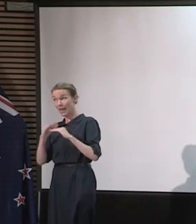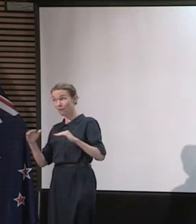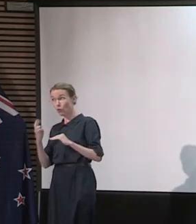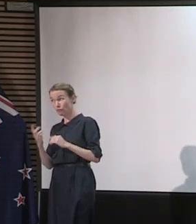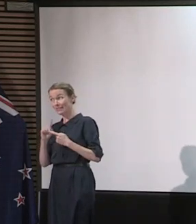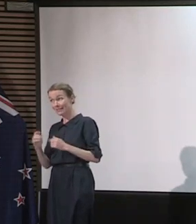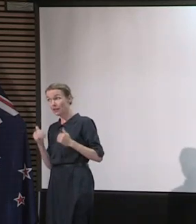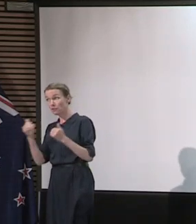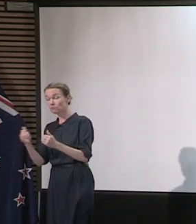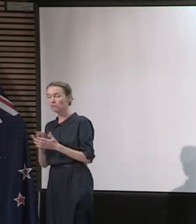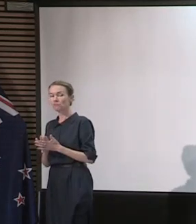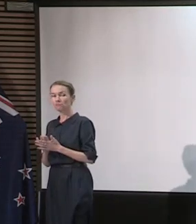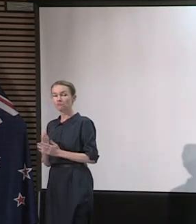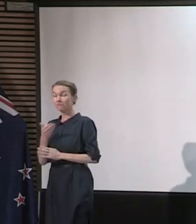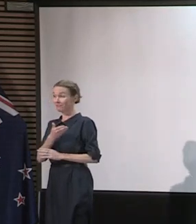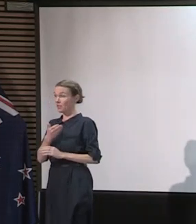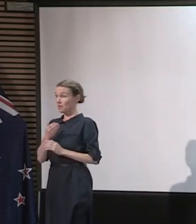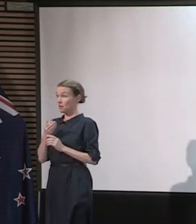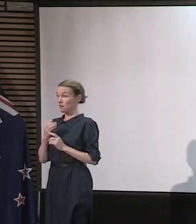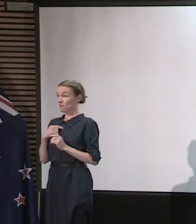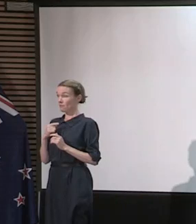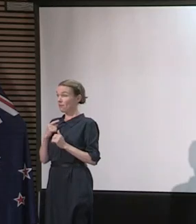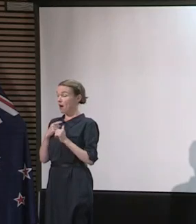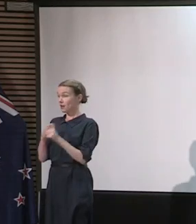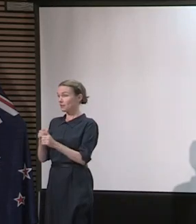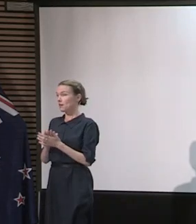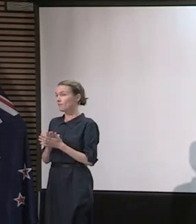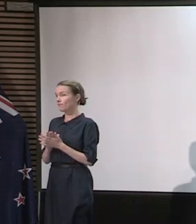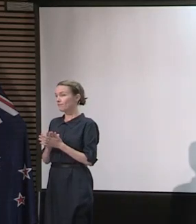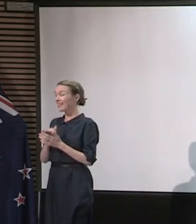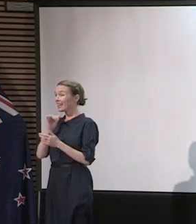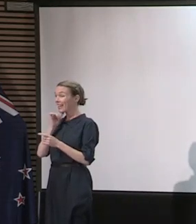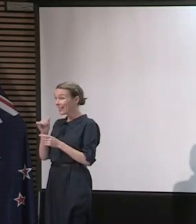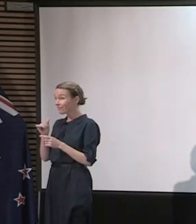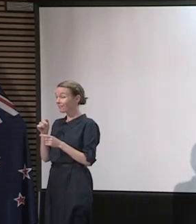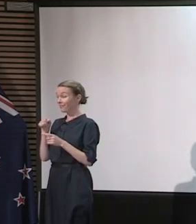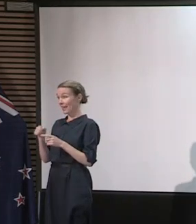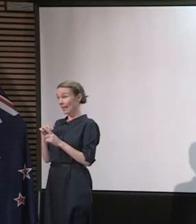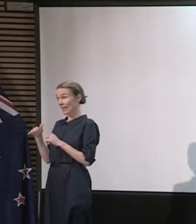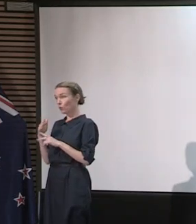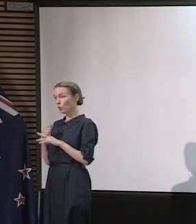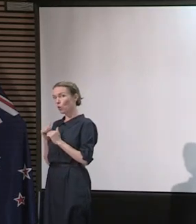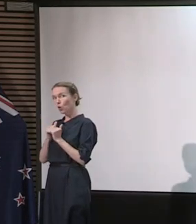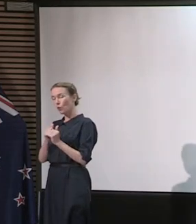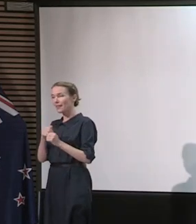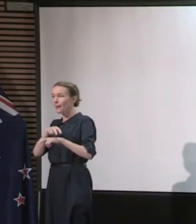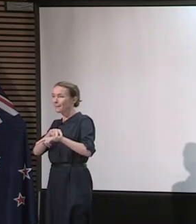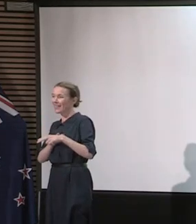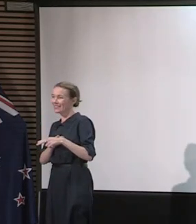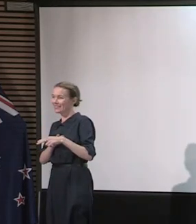To the agree they are working with civil defence and police because keeping in mind it is only the place and civil